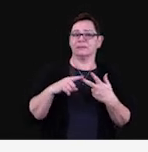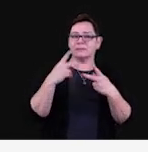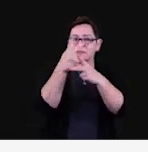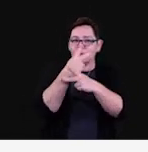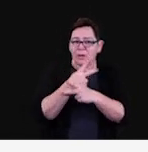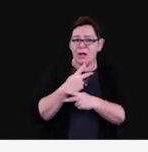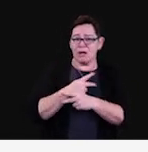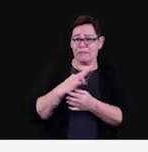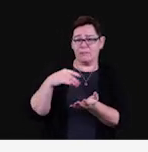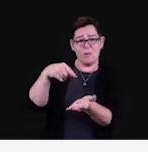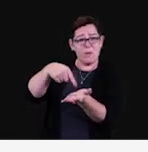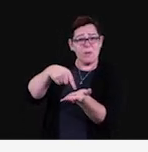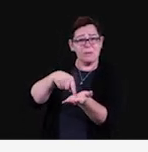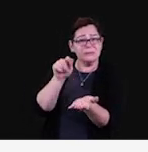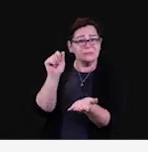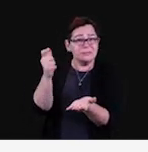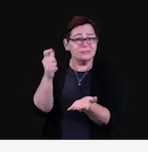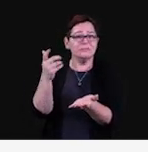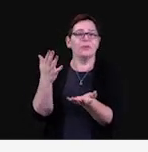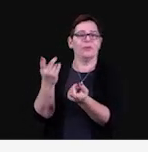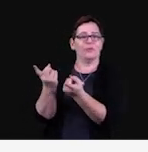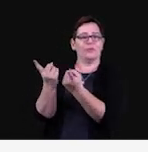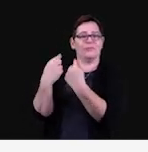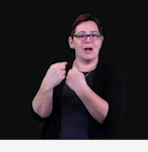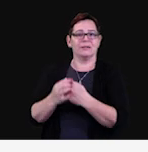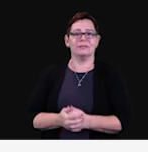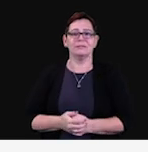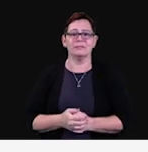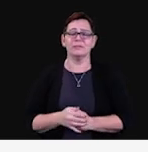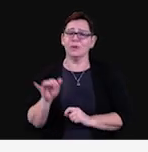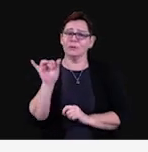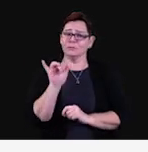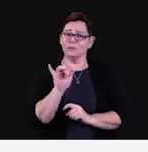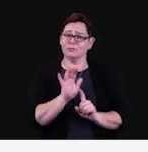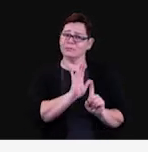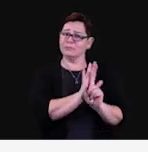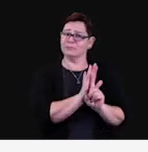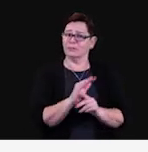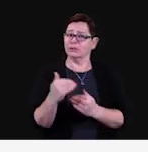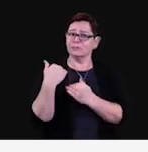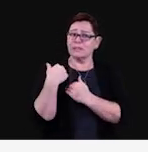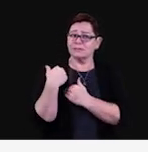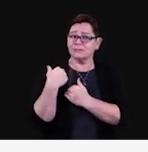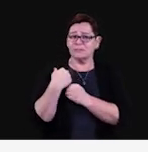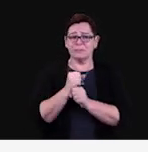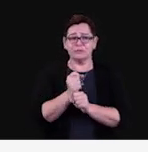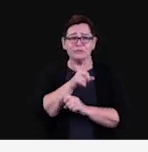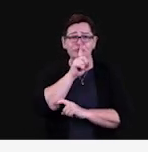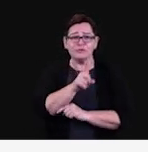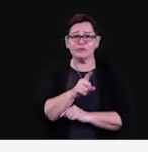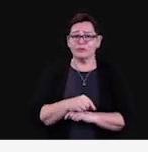It is also the taxpayer’s responsibility to ensure that: they file their tax returns on time;